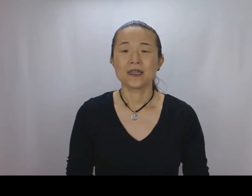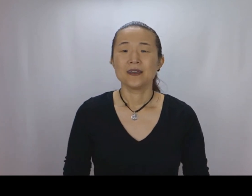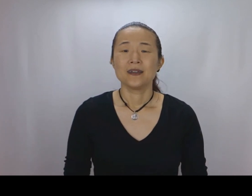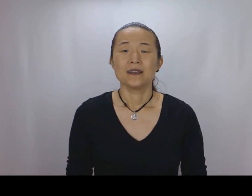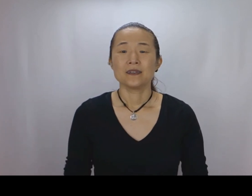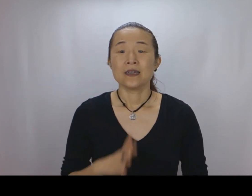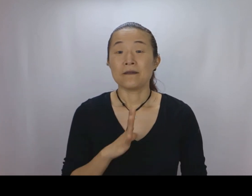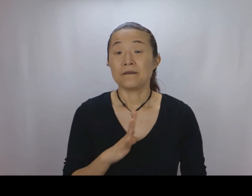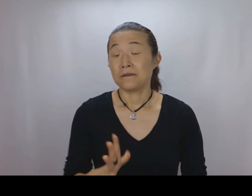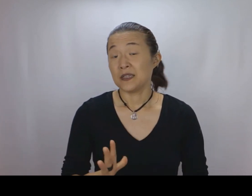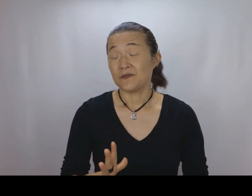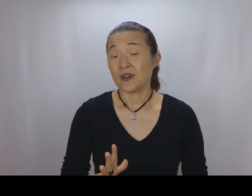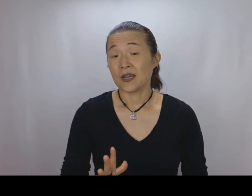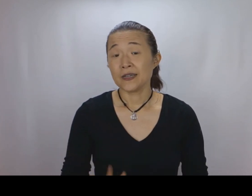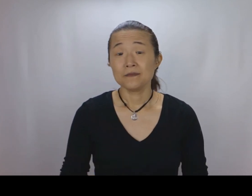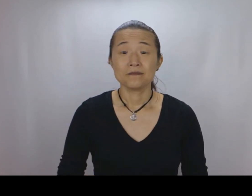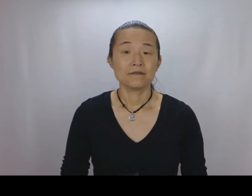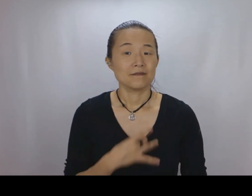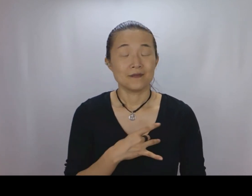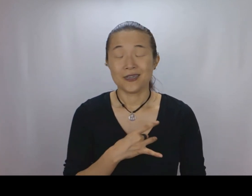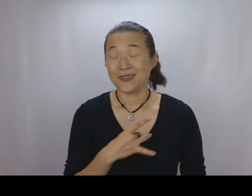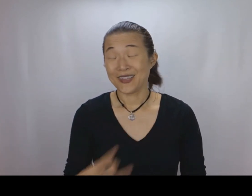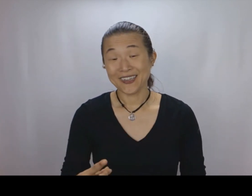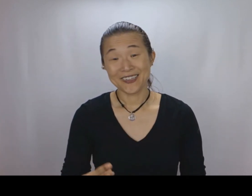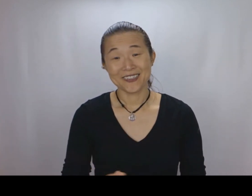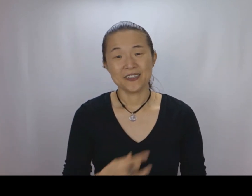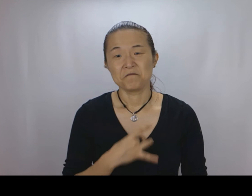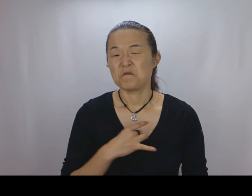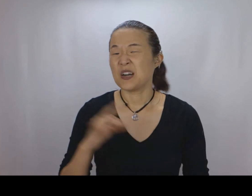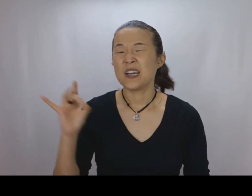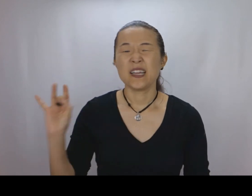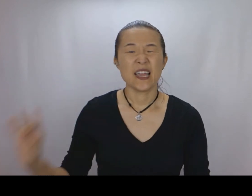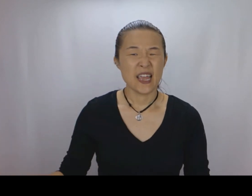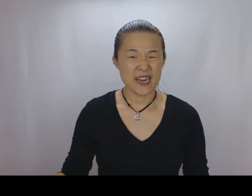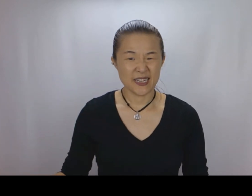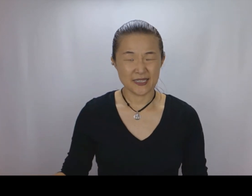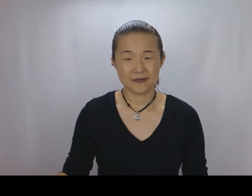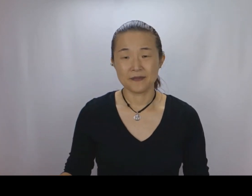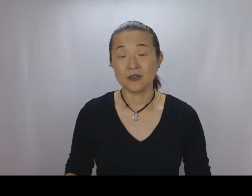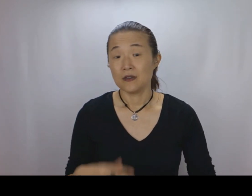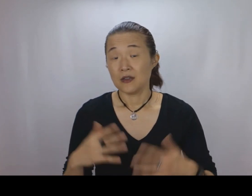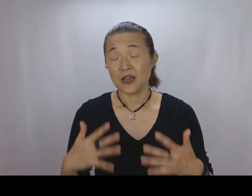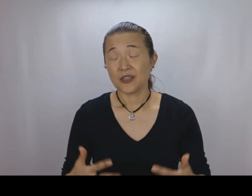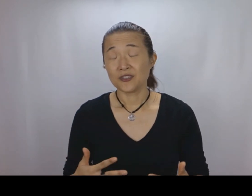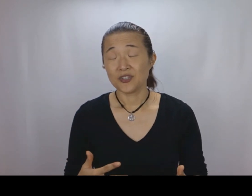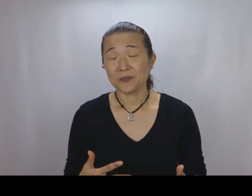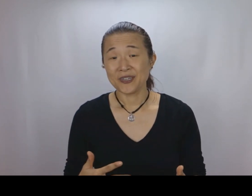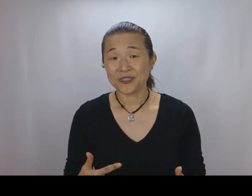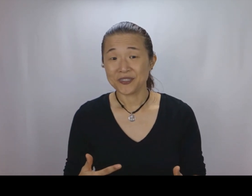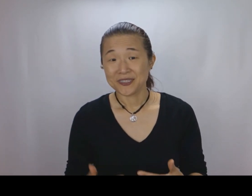You have, "It's fine," "I like it," "I hate it." Those are your opinions.